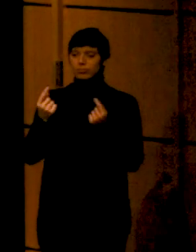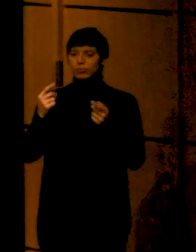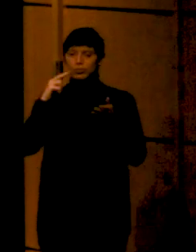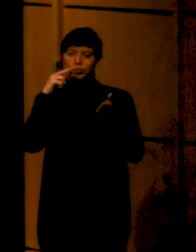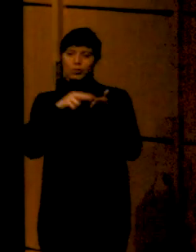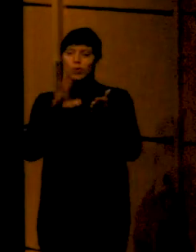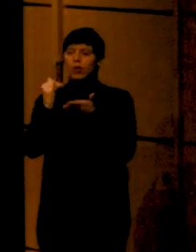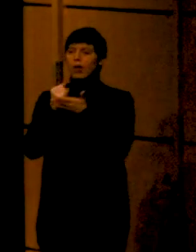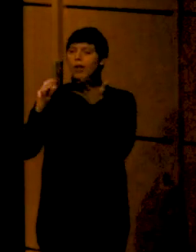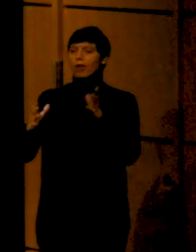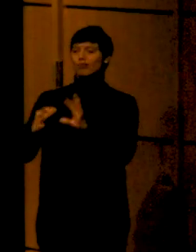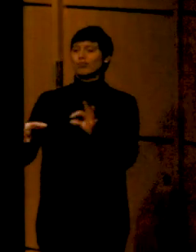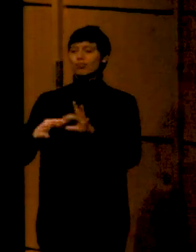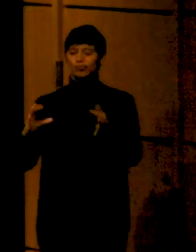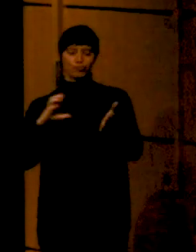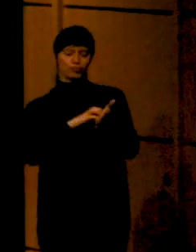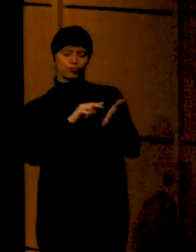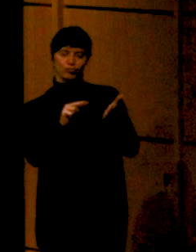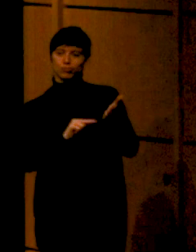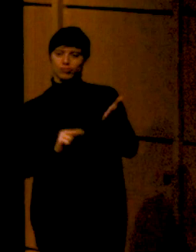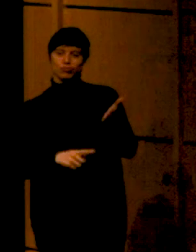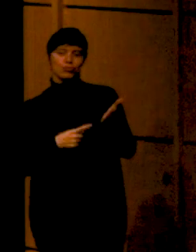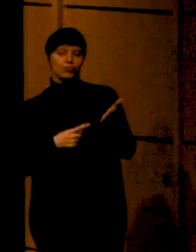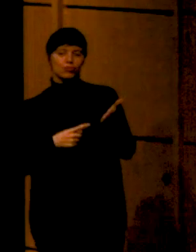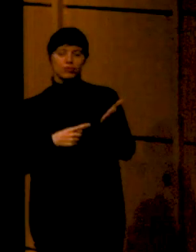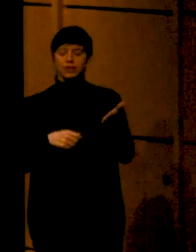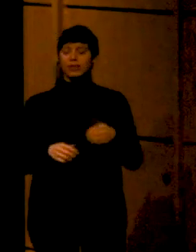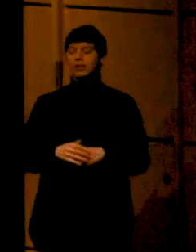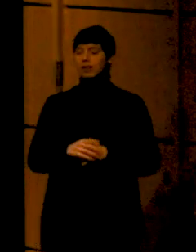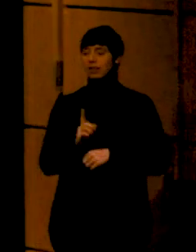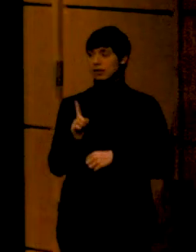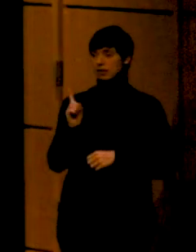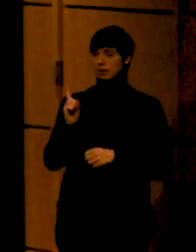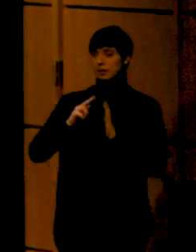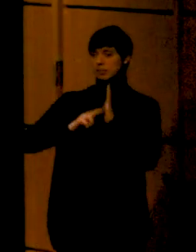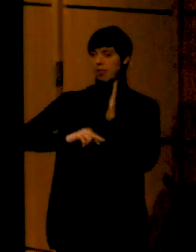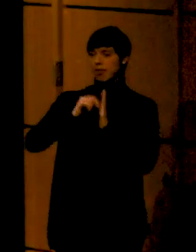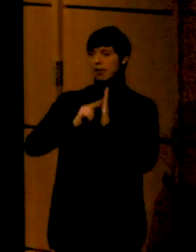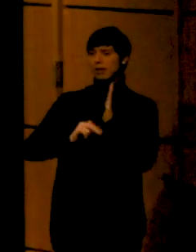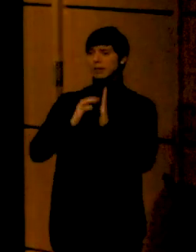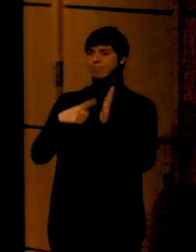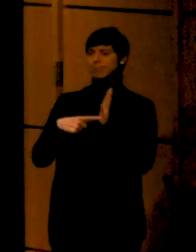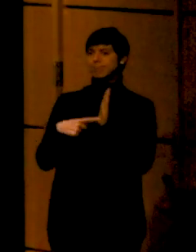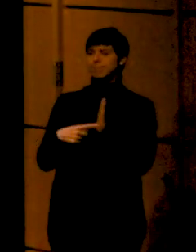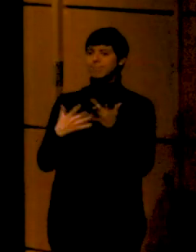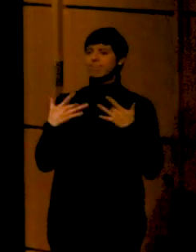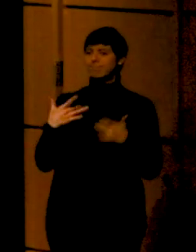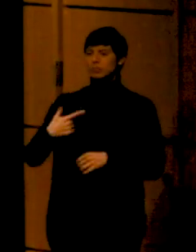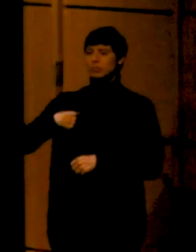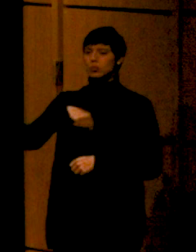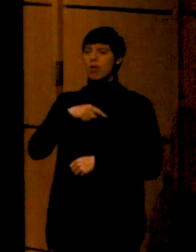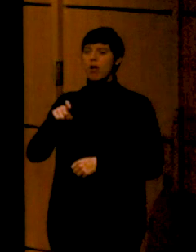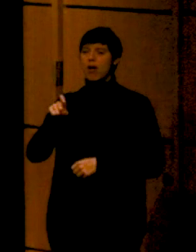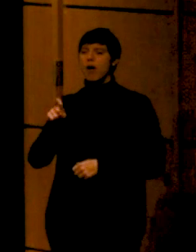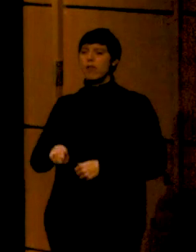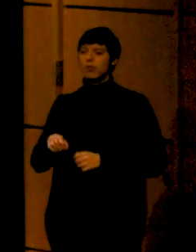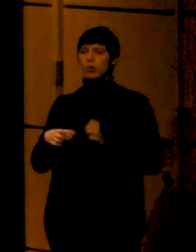But it is a painting that demonstrates our need to personify something so big as a malevolent